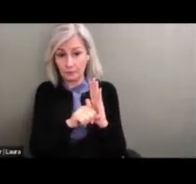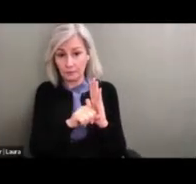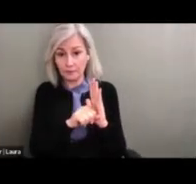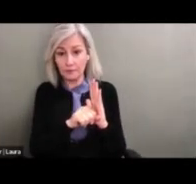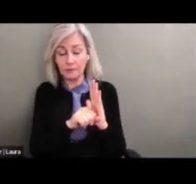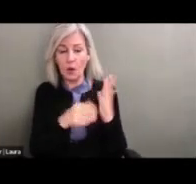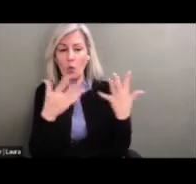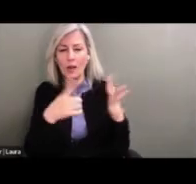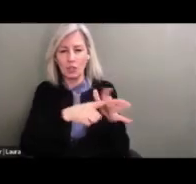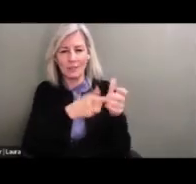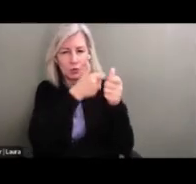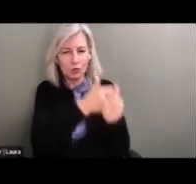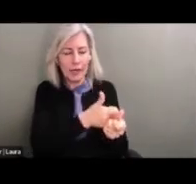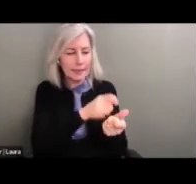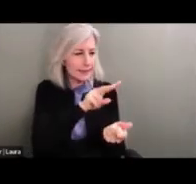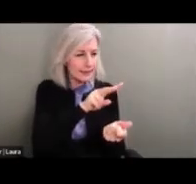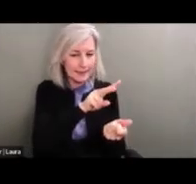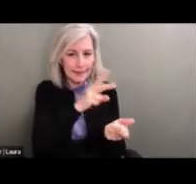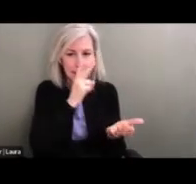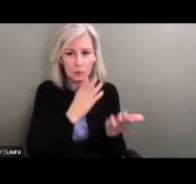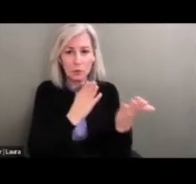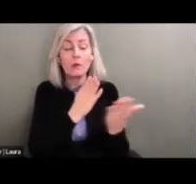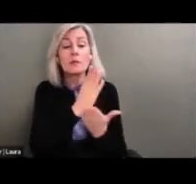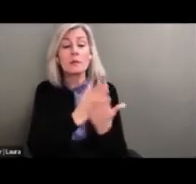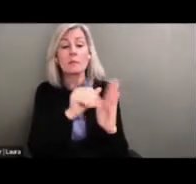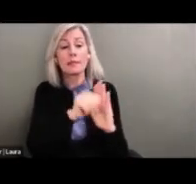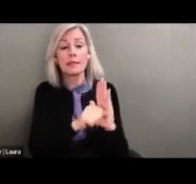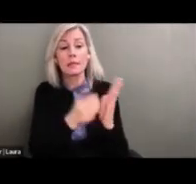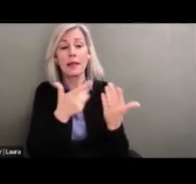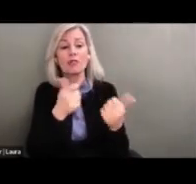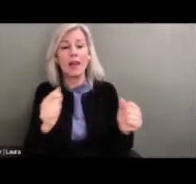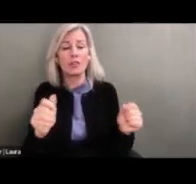in terms of policy changes to their home and community services programs.